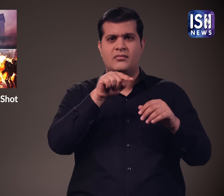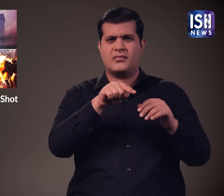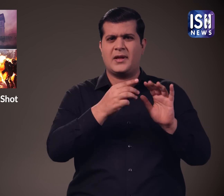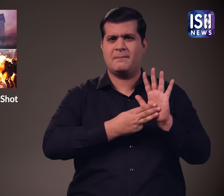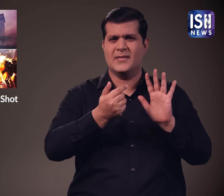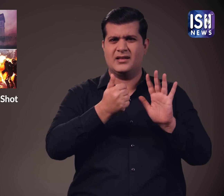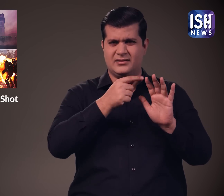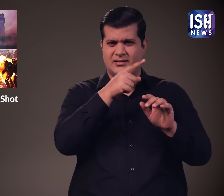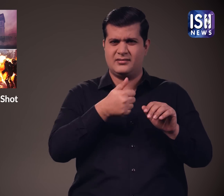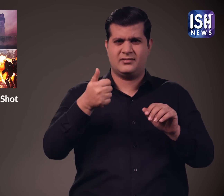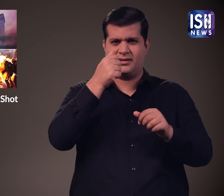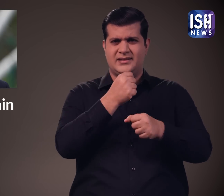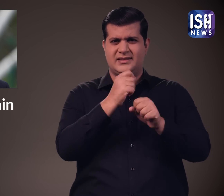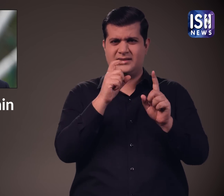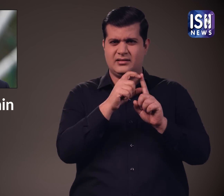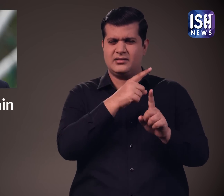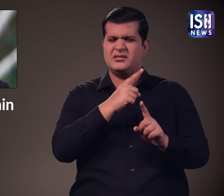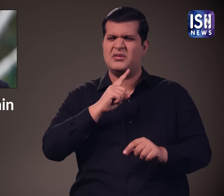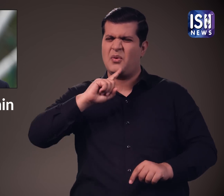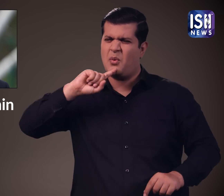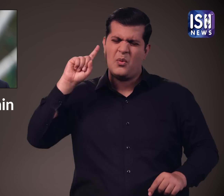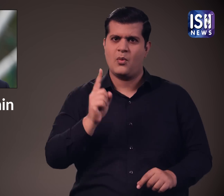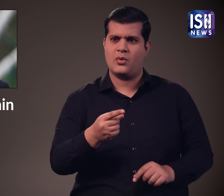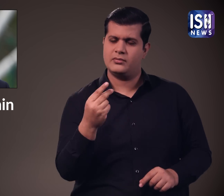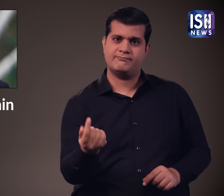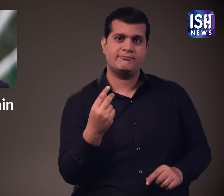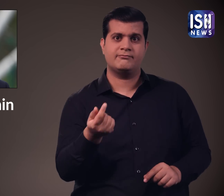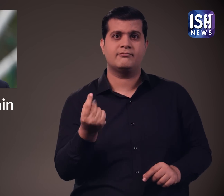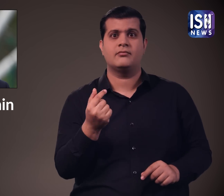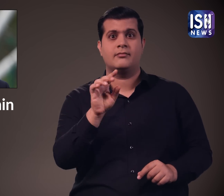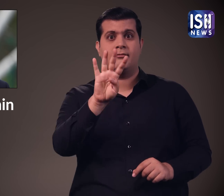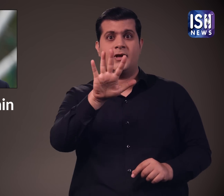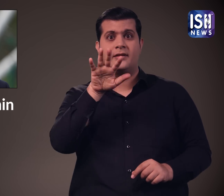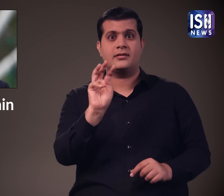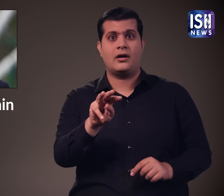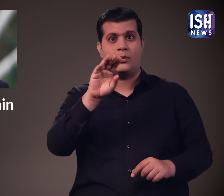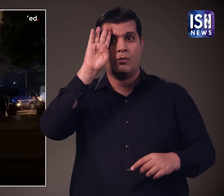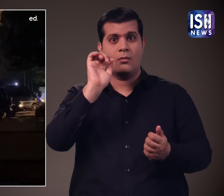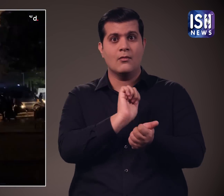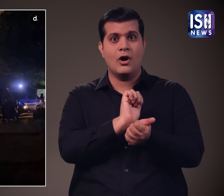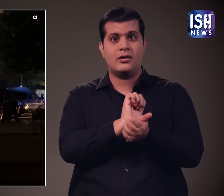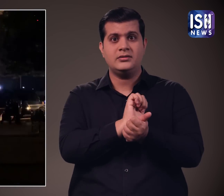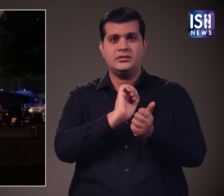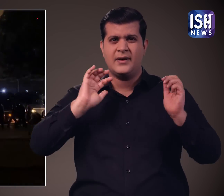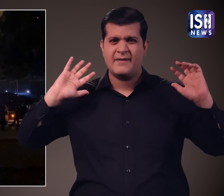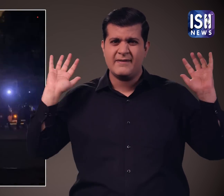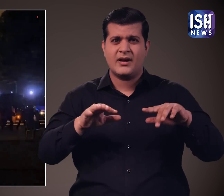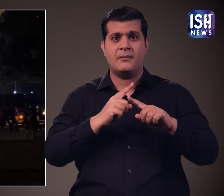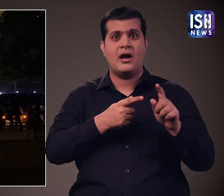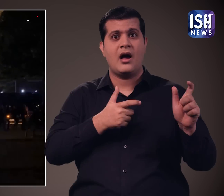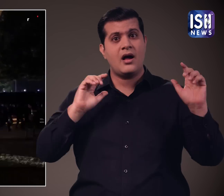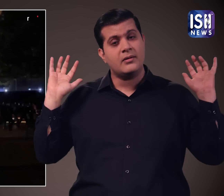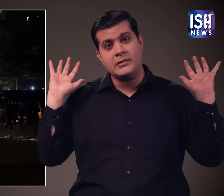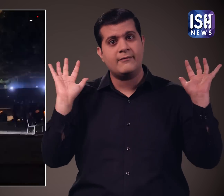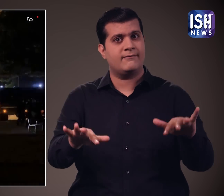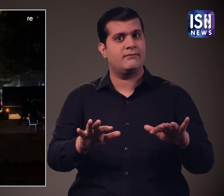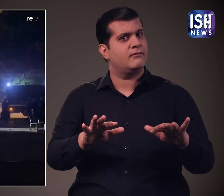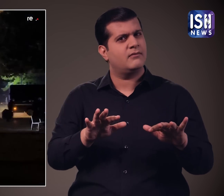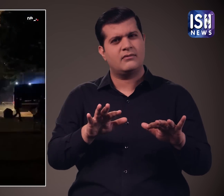French Interior Minister Gerald Darmanin deployed 45,000 police officers and soldiers to control the mob.